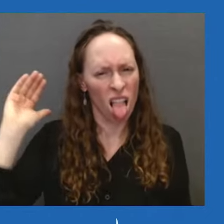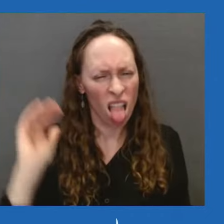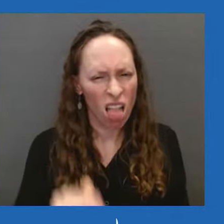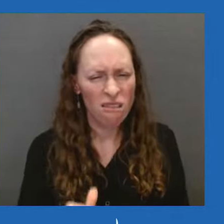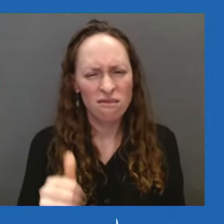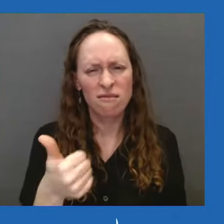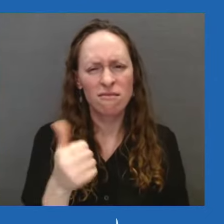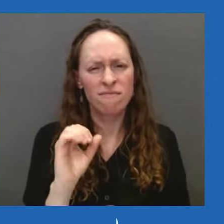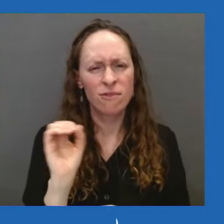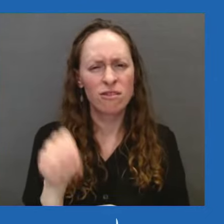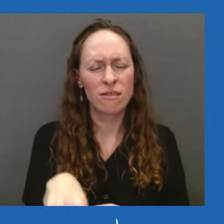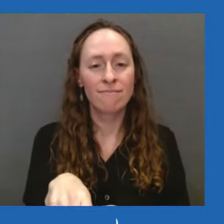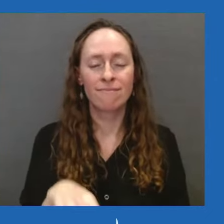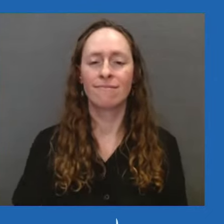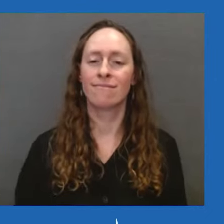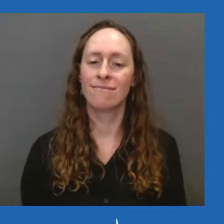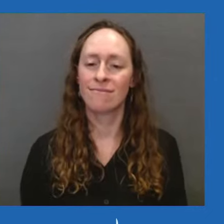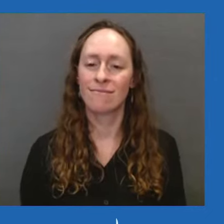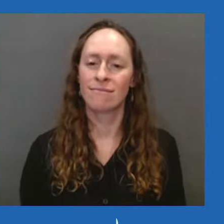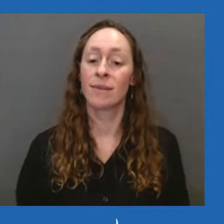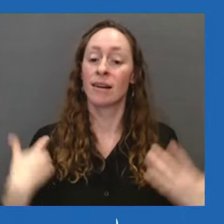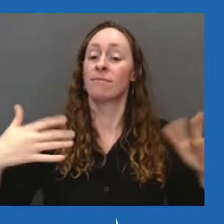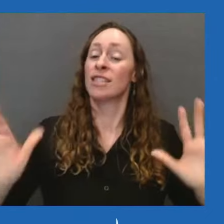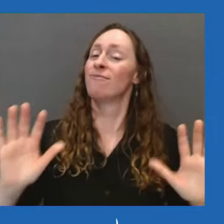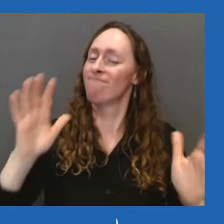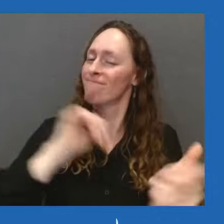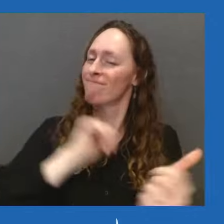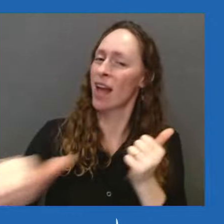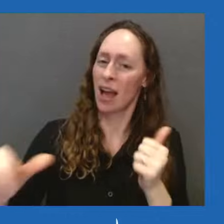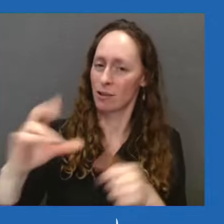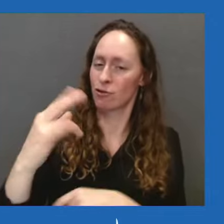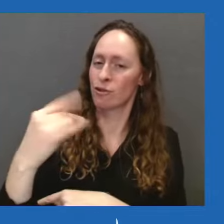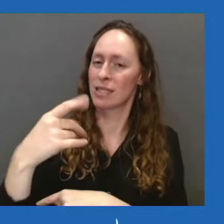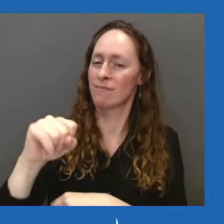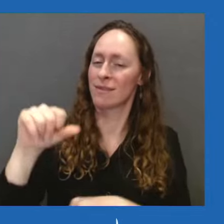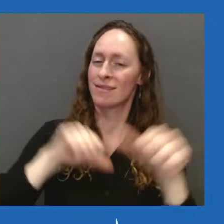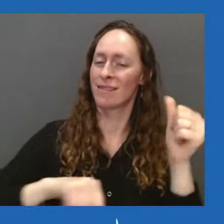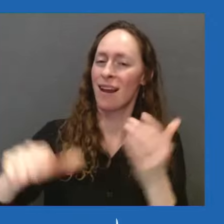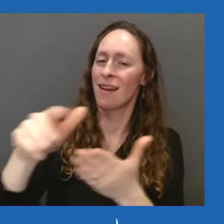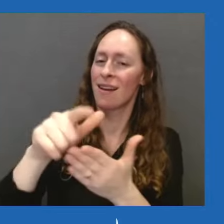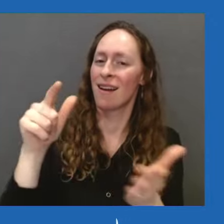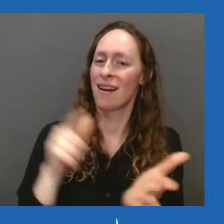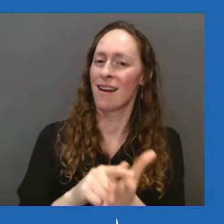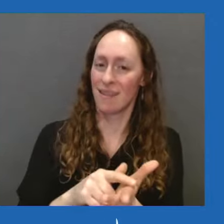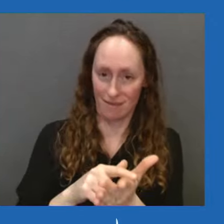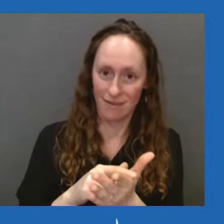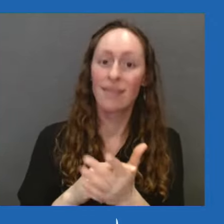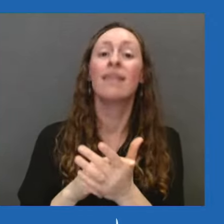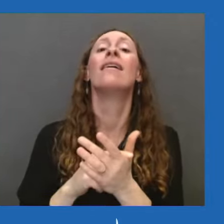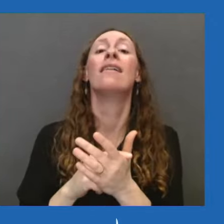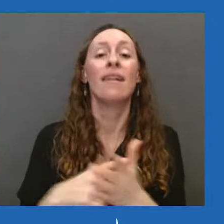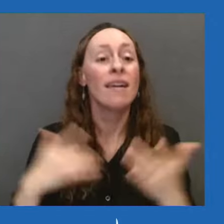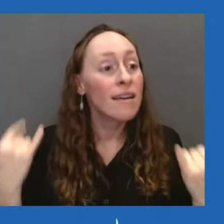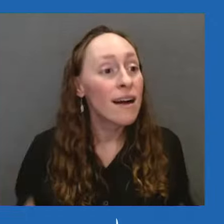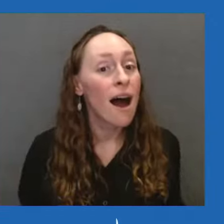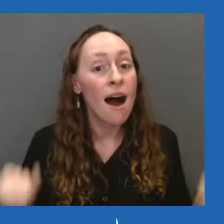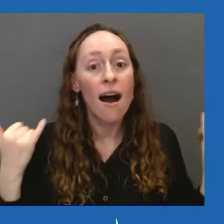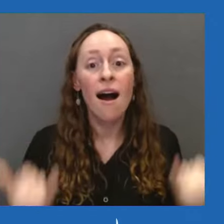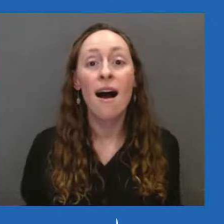without leading the world in science and technology? How does that happen? We used to invest 2 percent of our gross domestic product